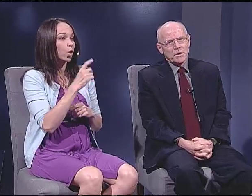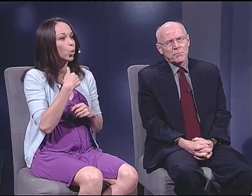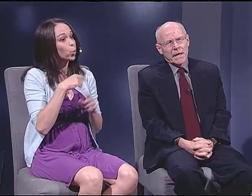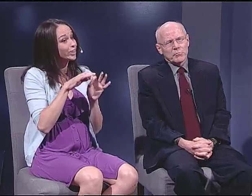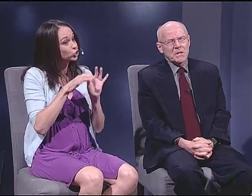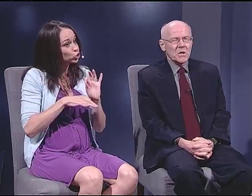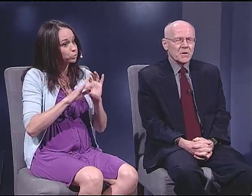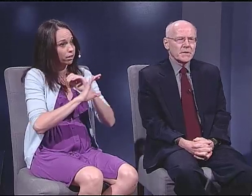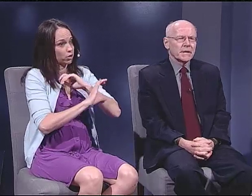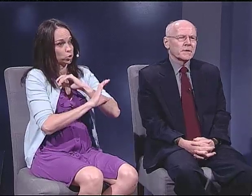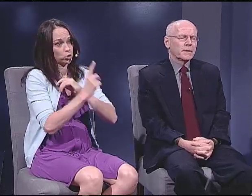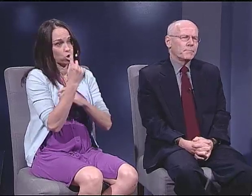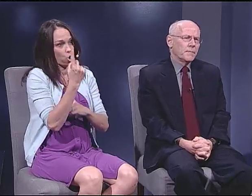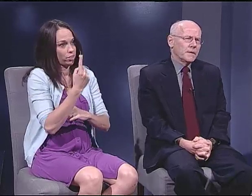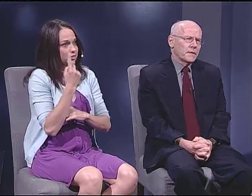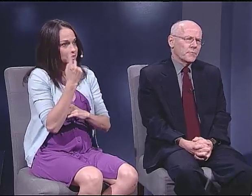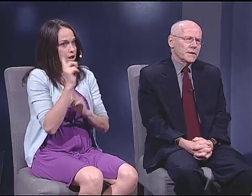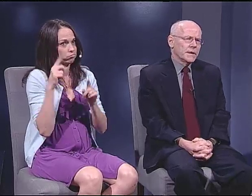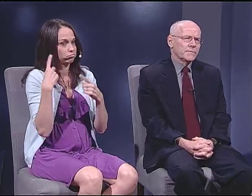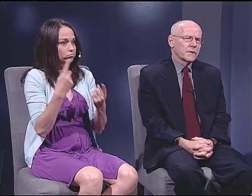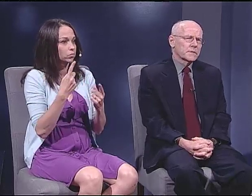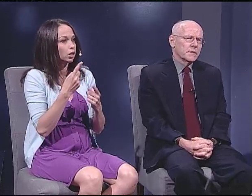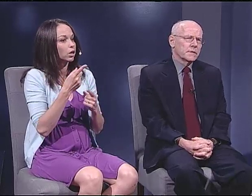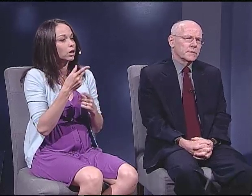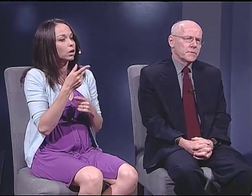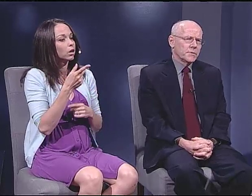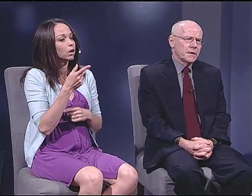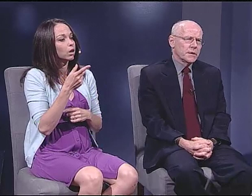and you might regard in it an authoritative interpretation